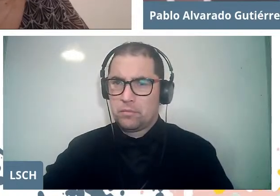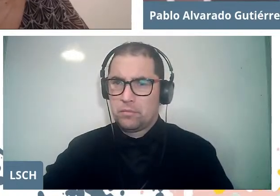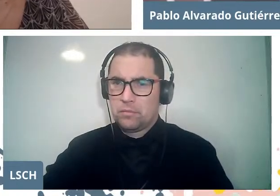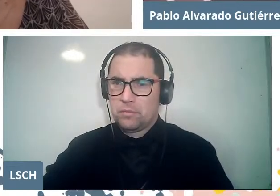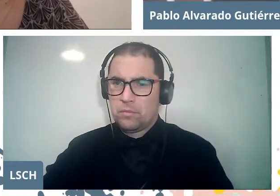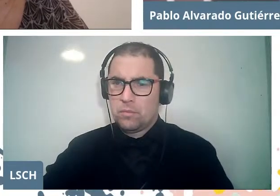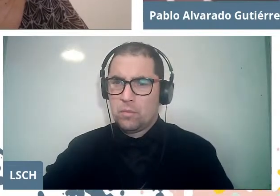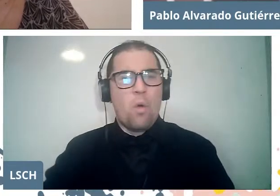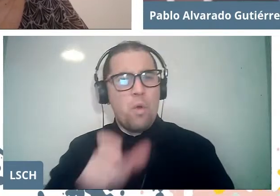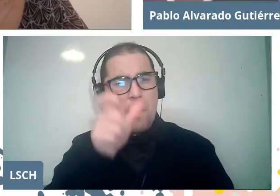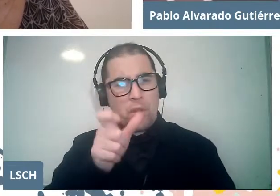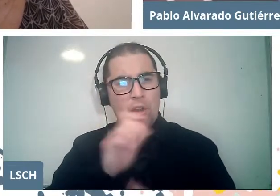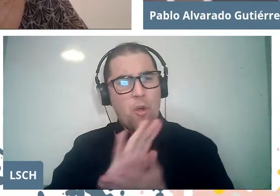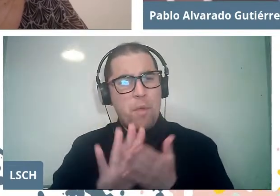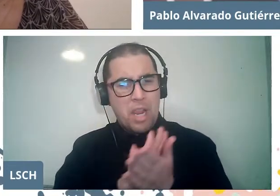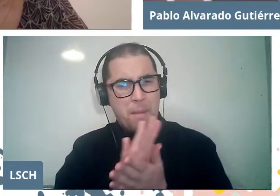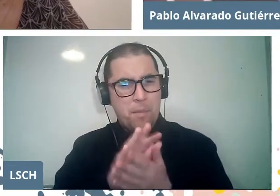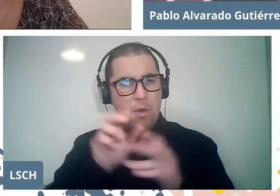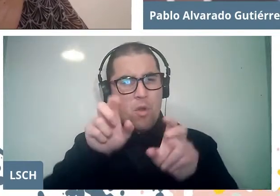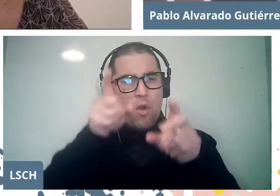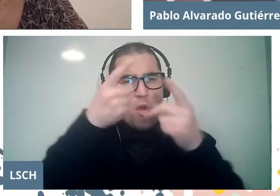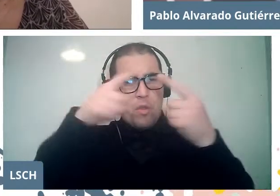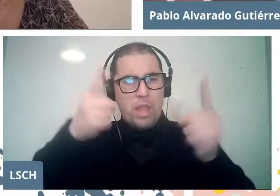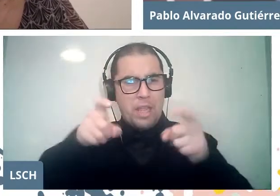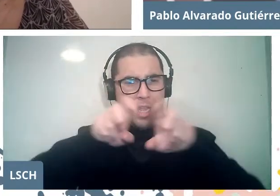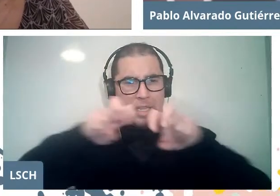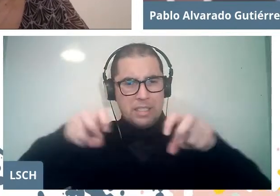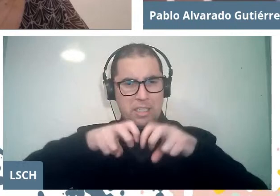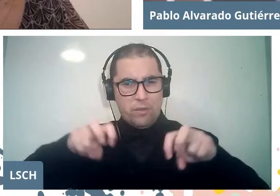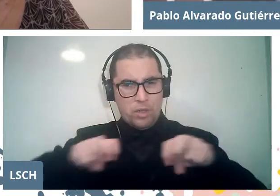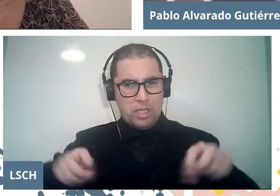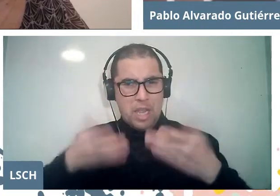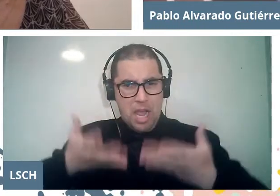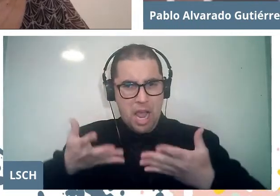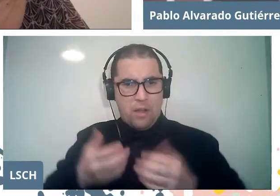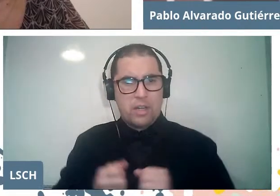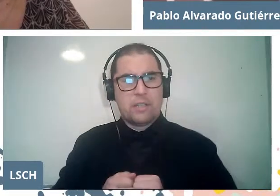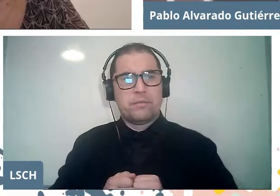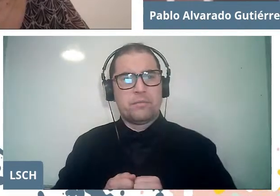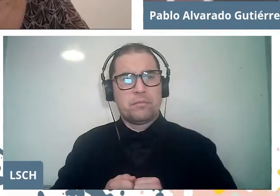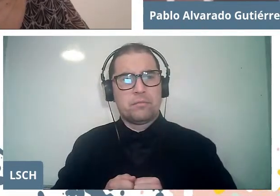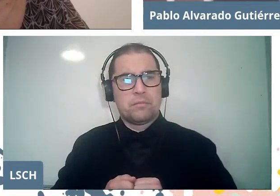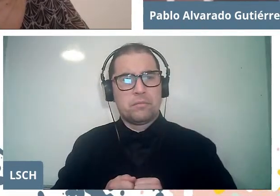the examples of symphony that can be seen in the production